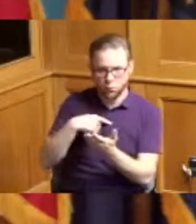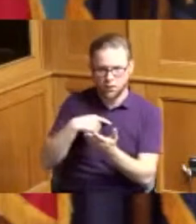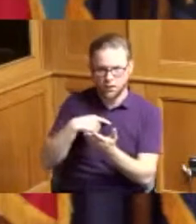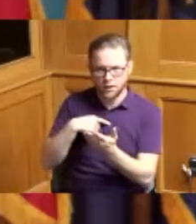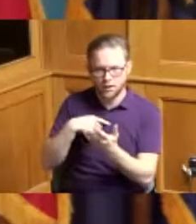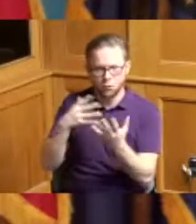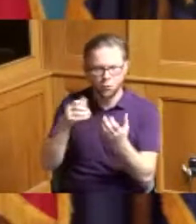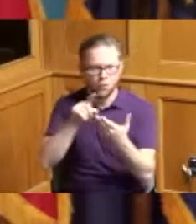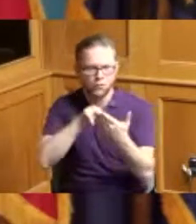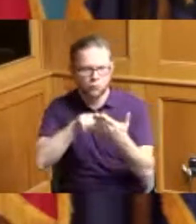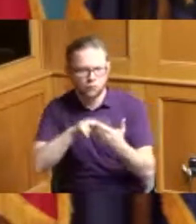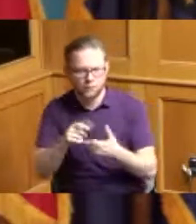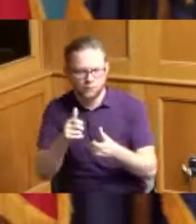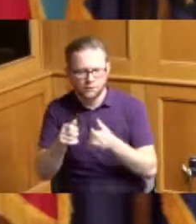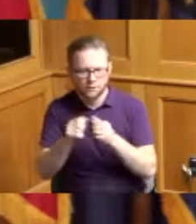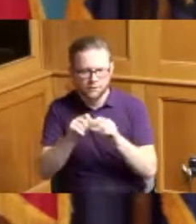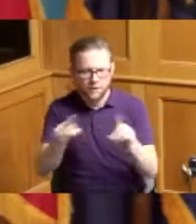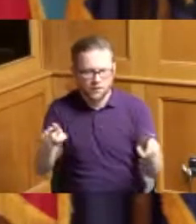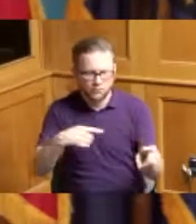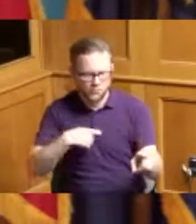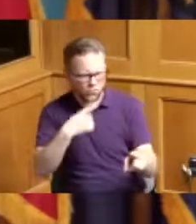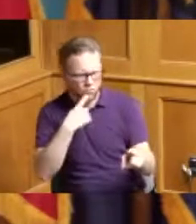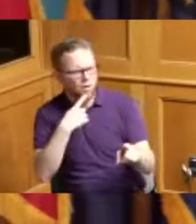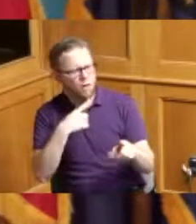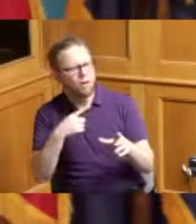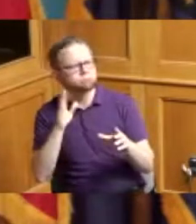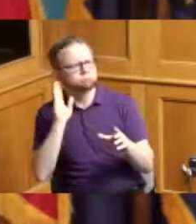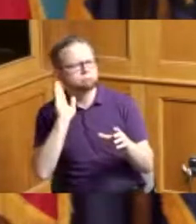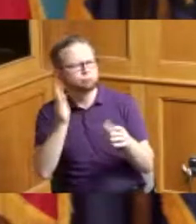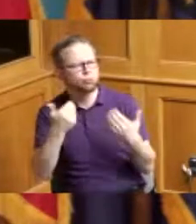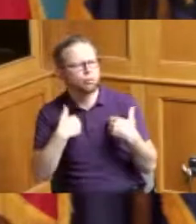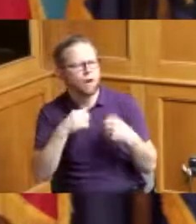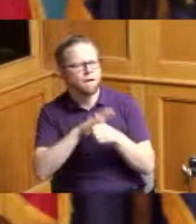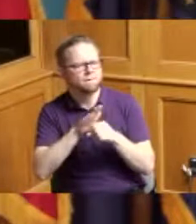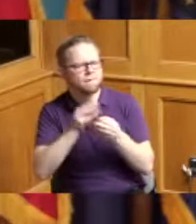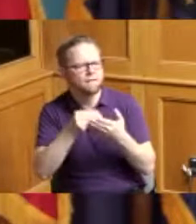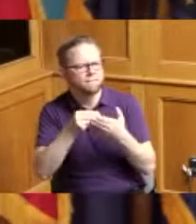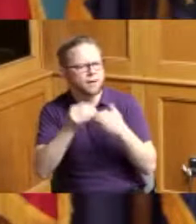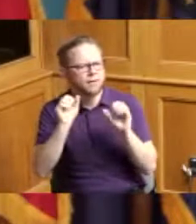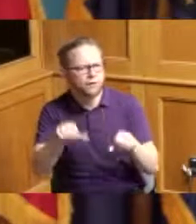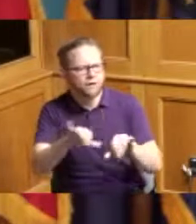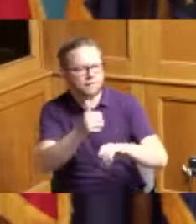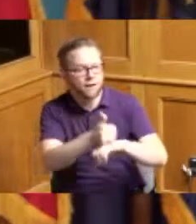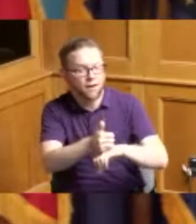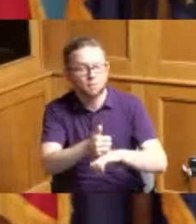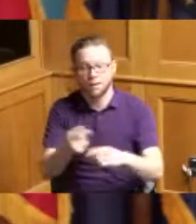we would have enough in your budget to look at that because we have had a situation with these